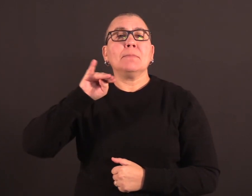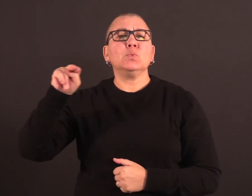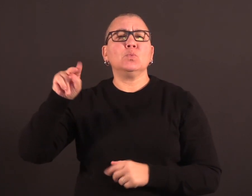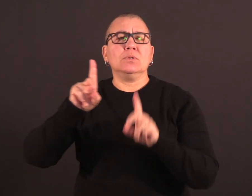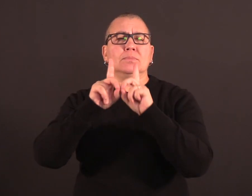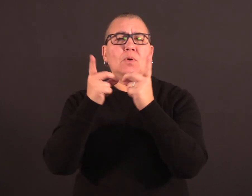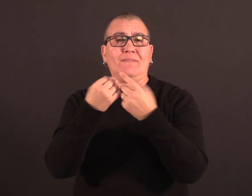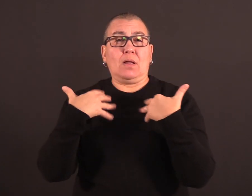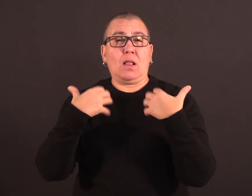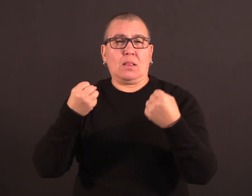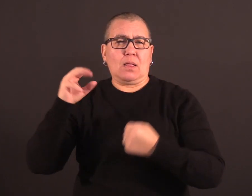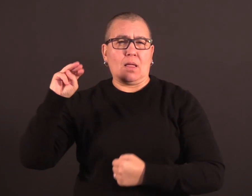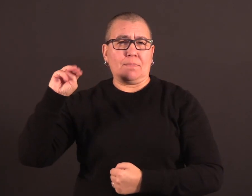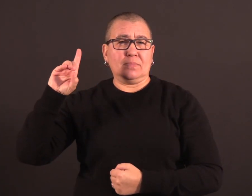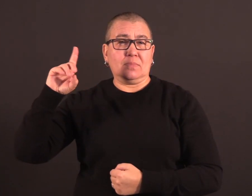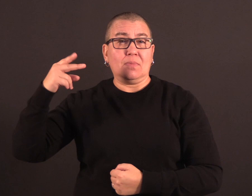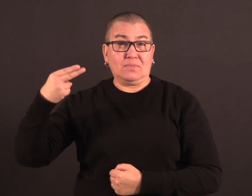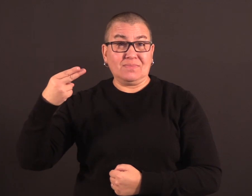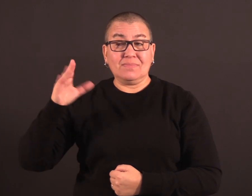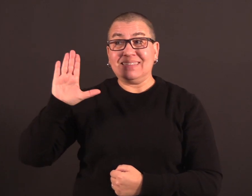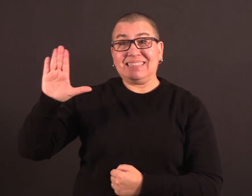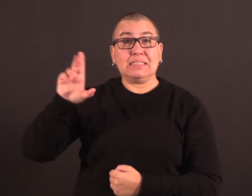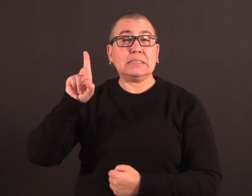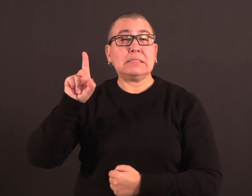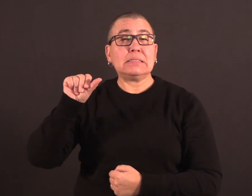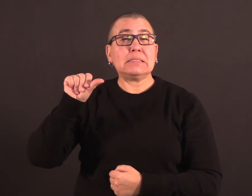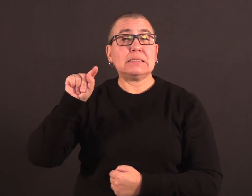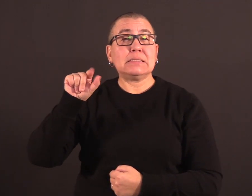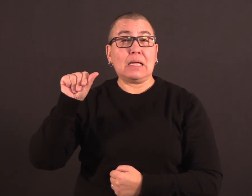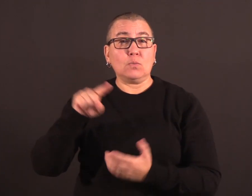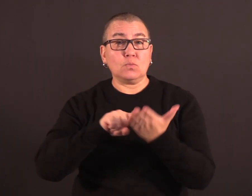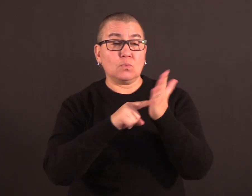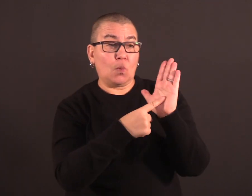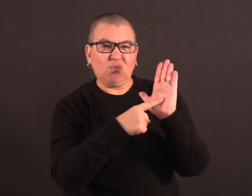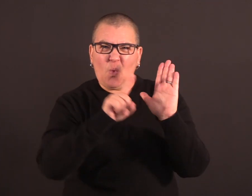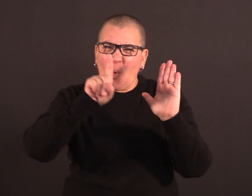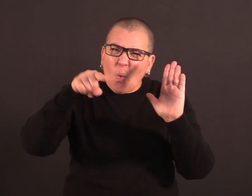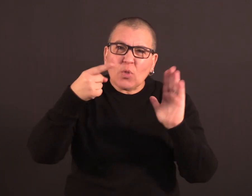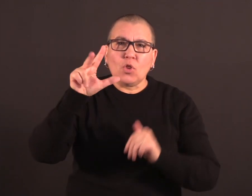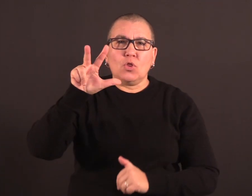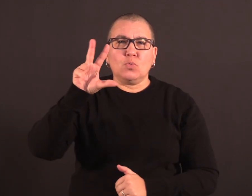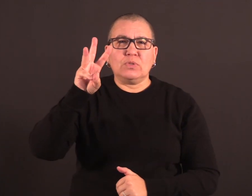Minnesota this week. Bed space in the state’s hospitals is in short supply.